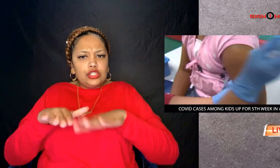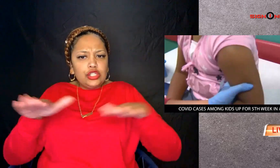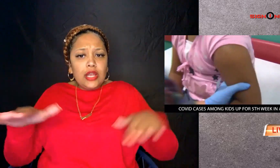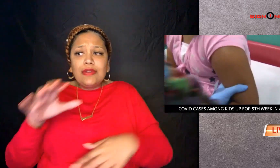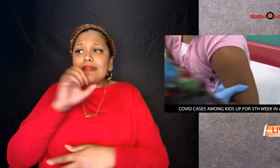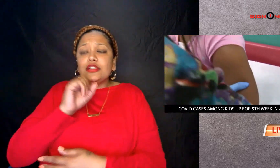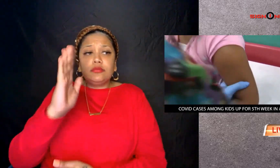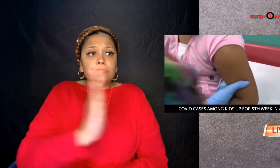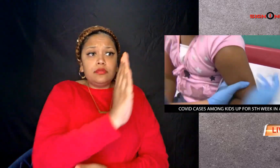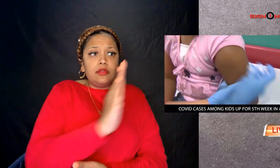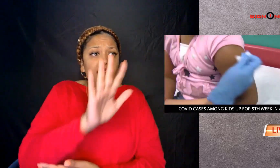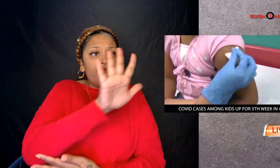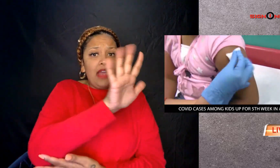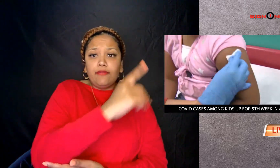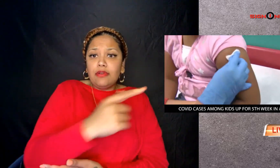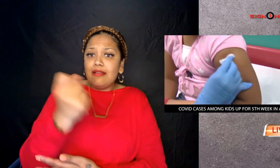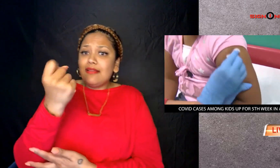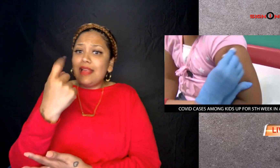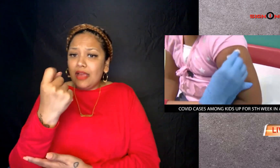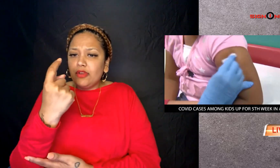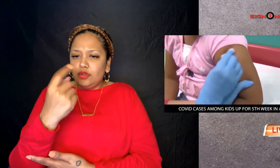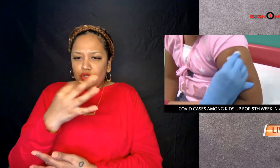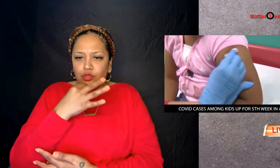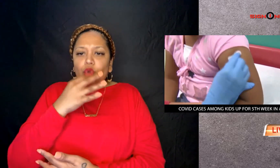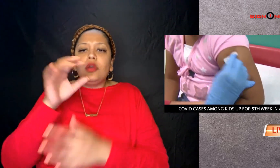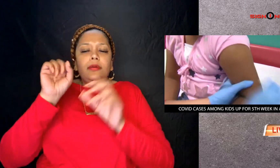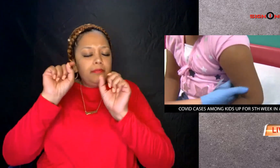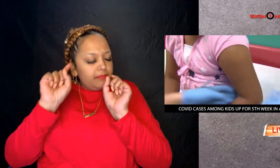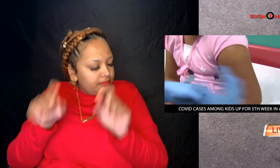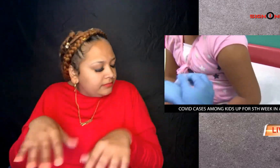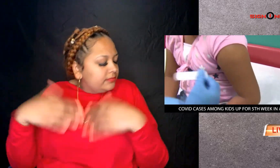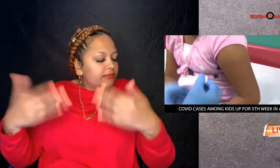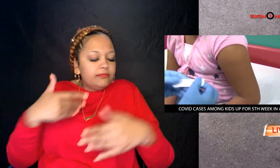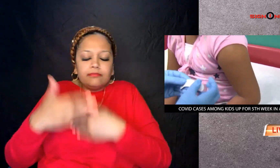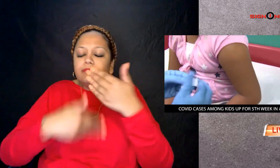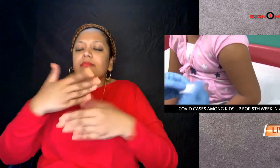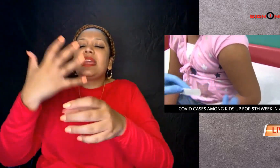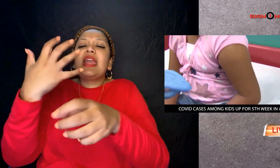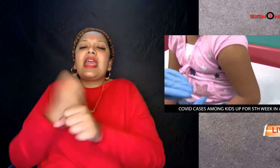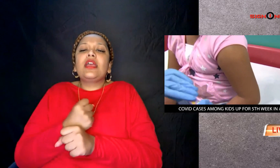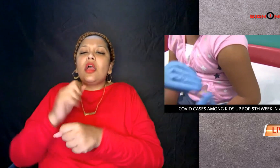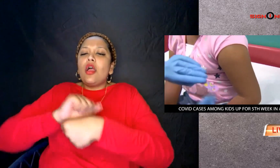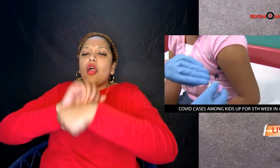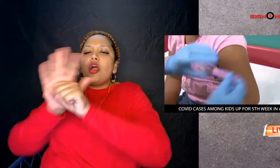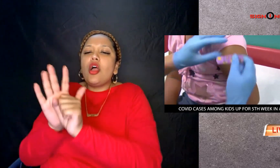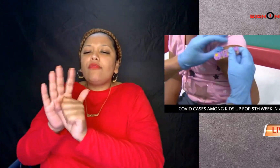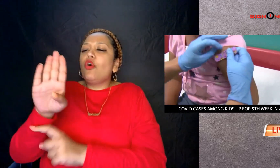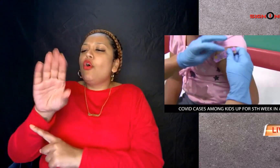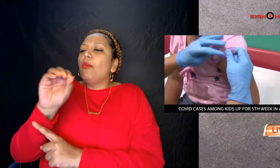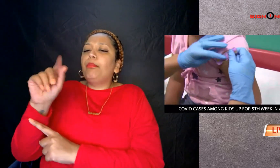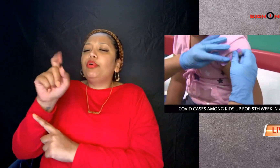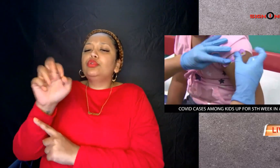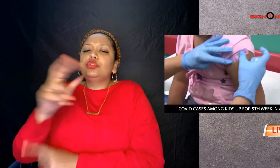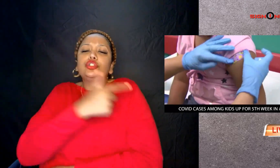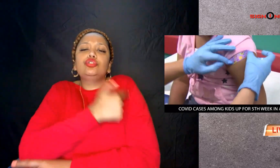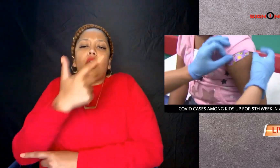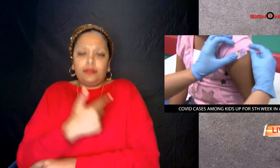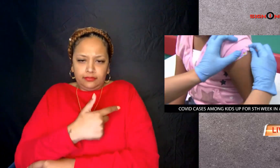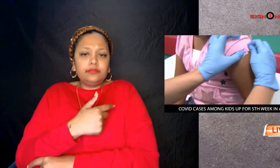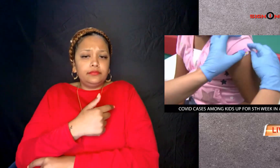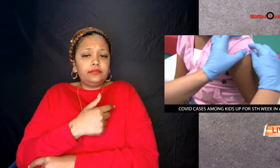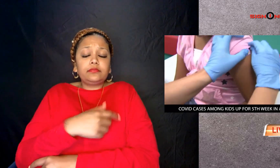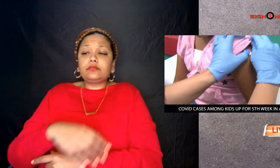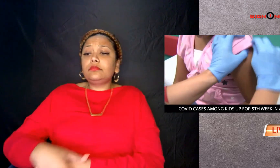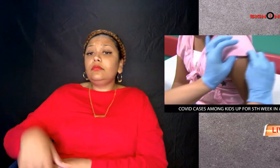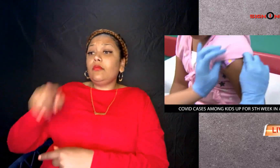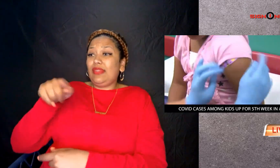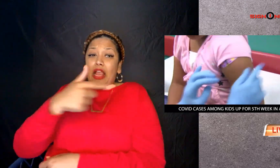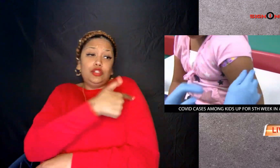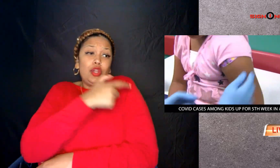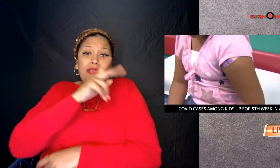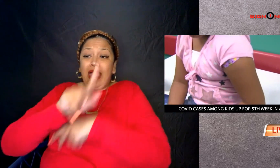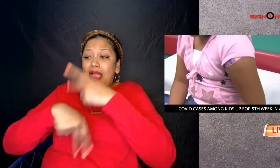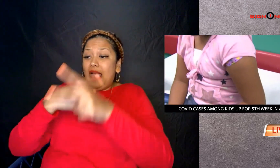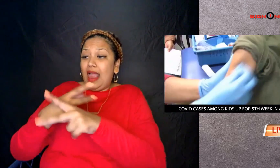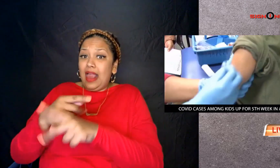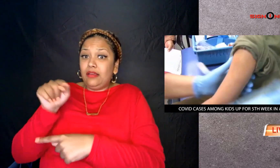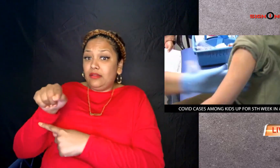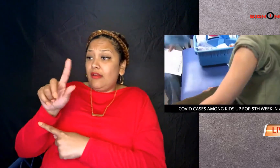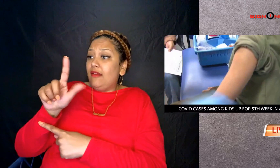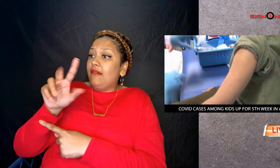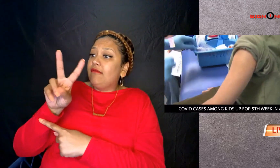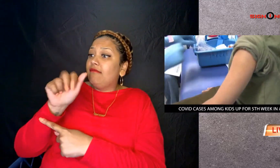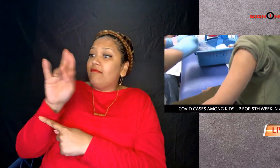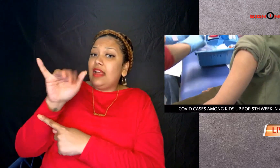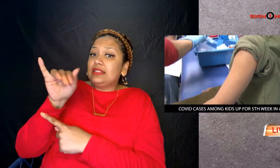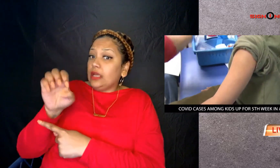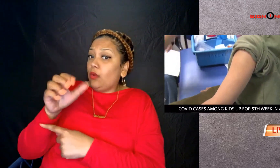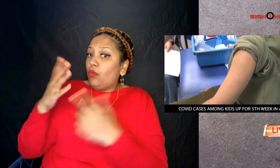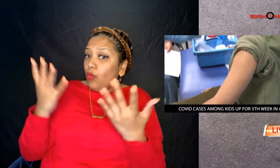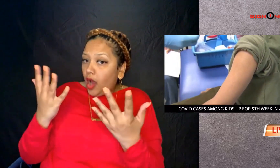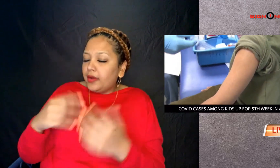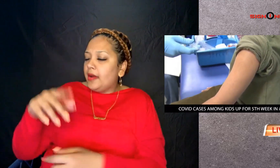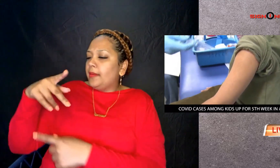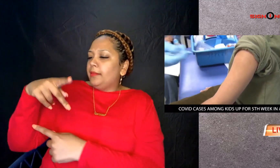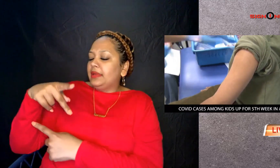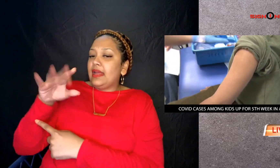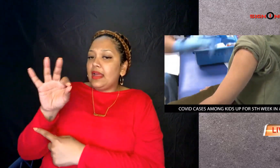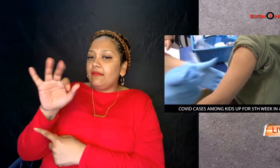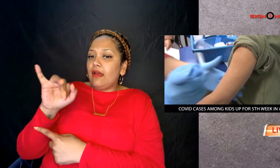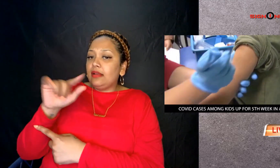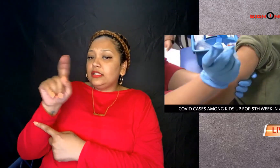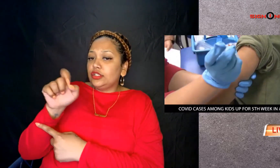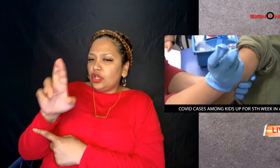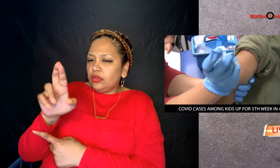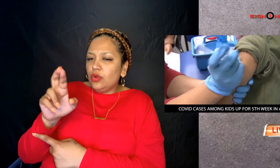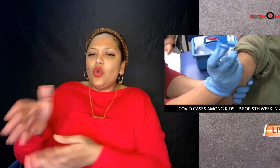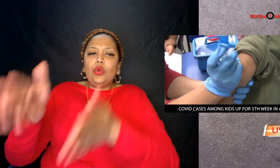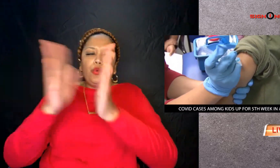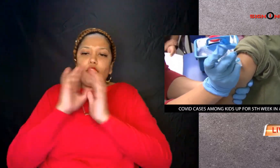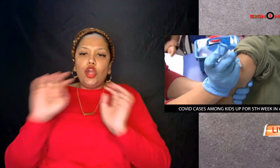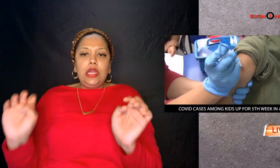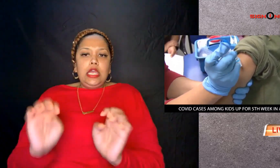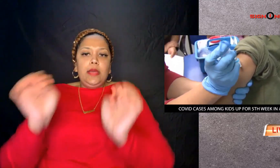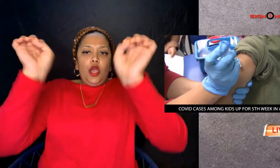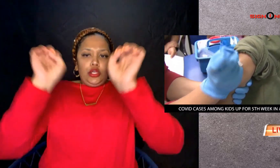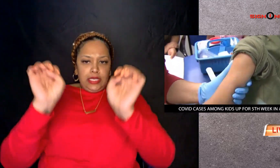announced young children ages 5 to 11 would be able to get the Covid 19 booster shots